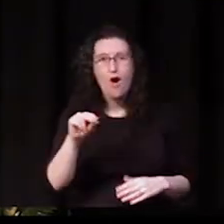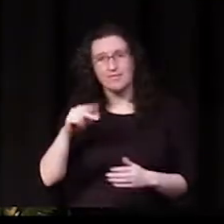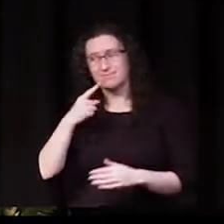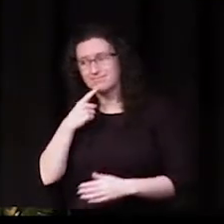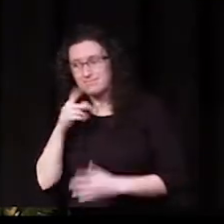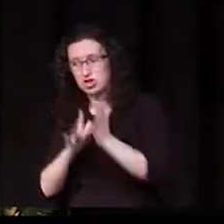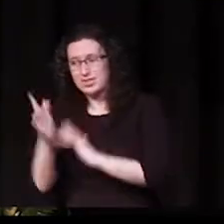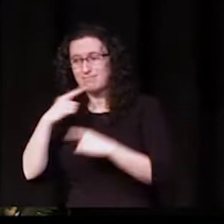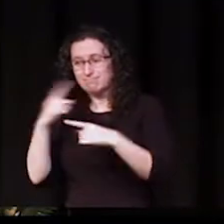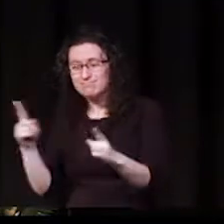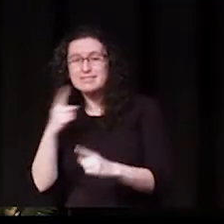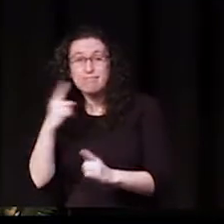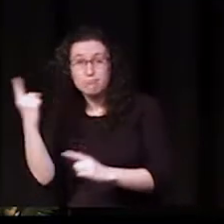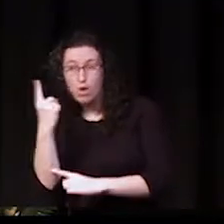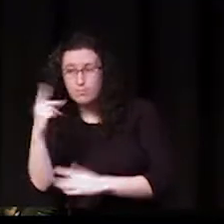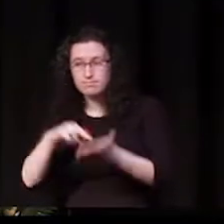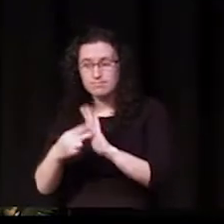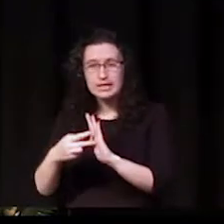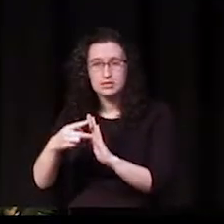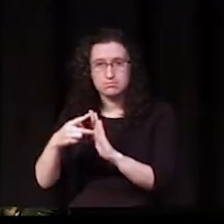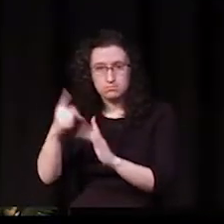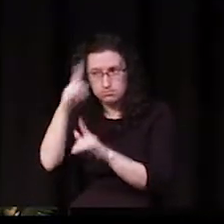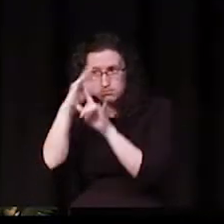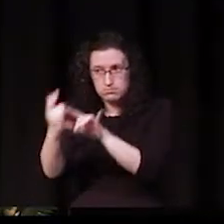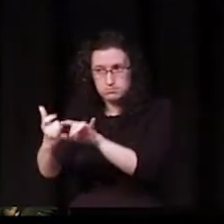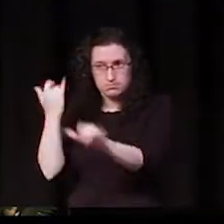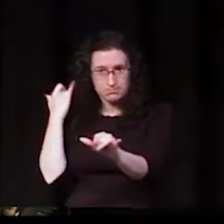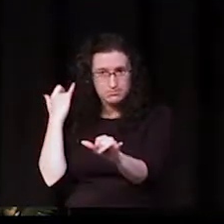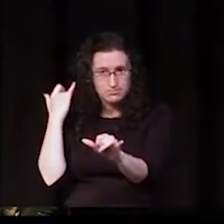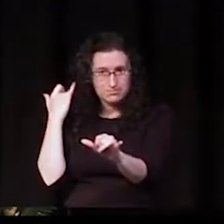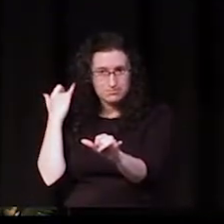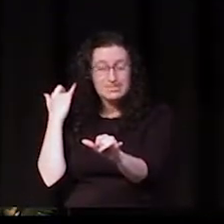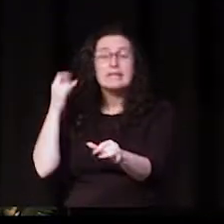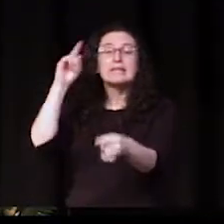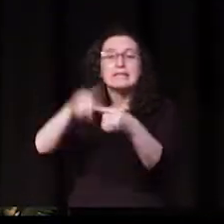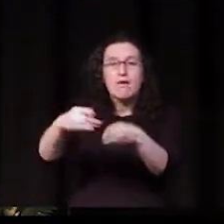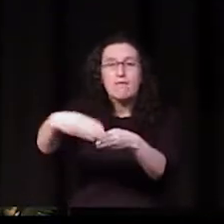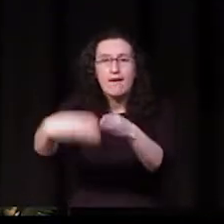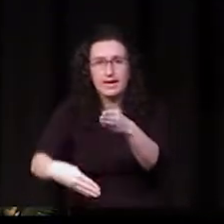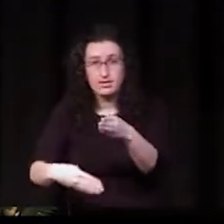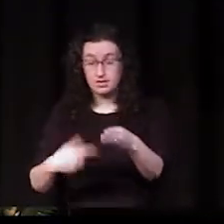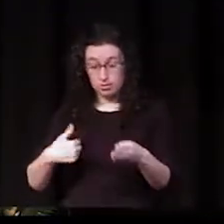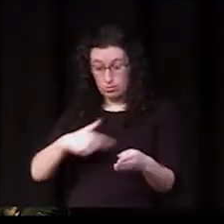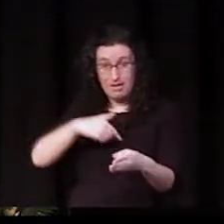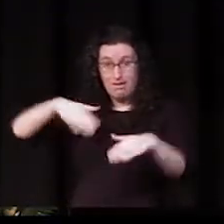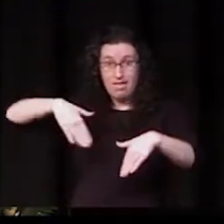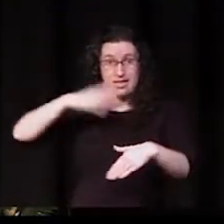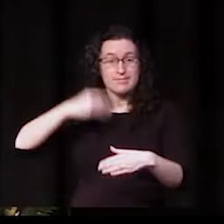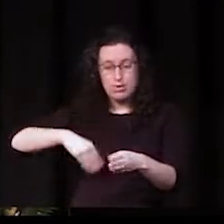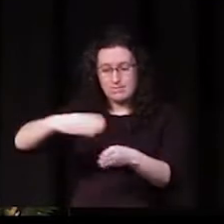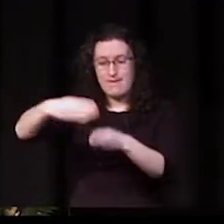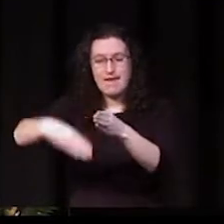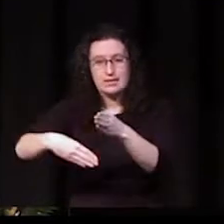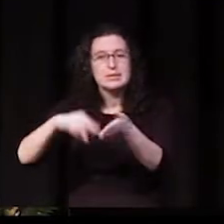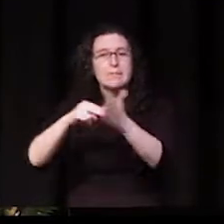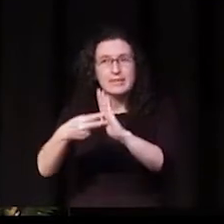"even to the end of the age," and friends, we haven't reached the end of the age yet. That means that Jesus is with us.